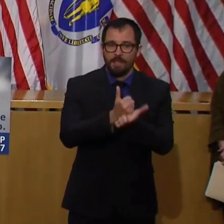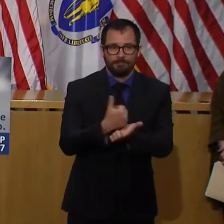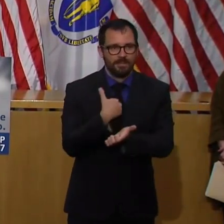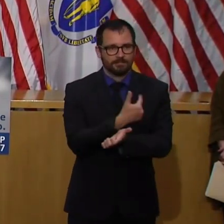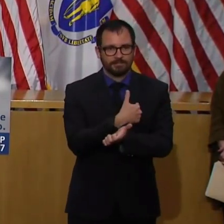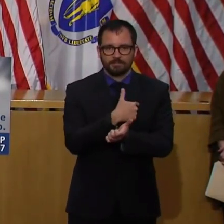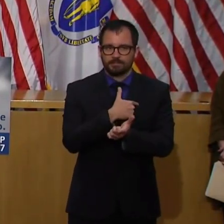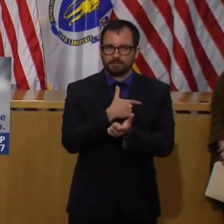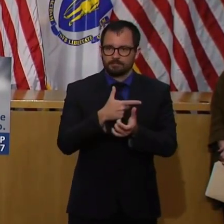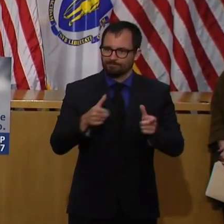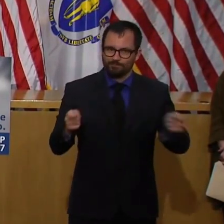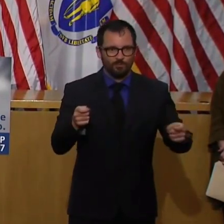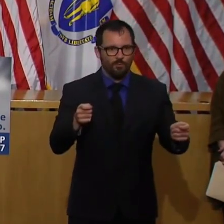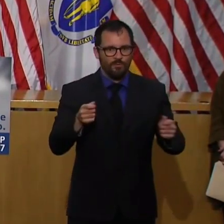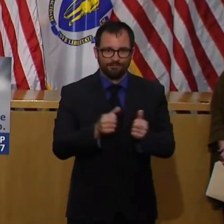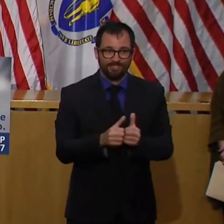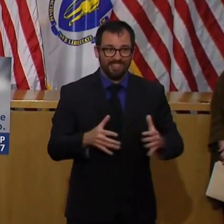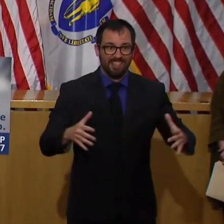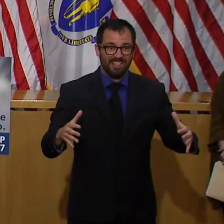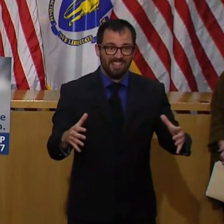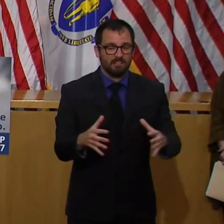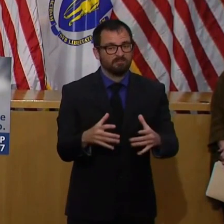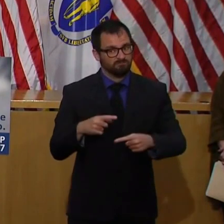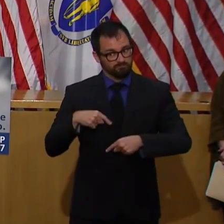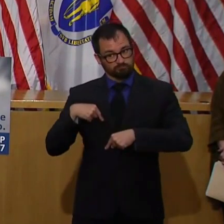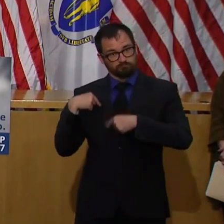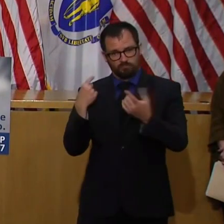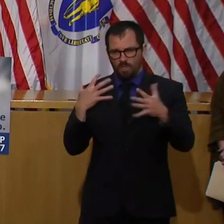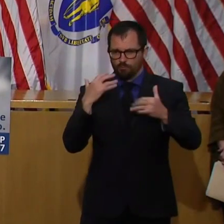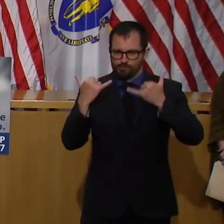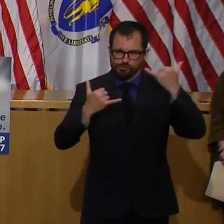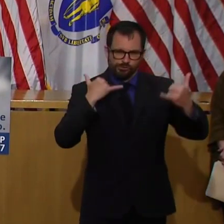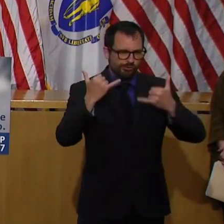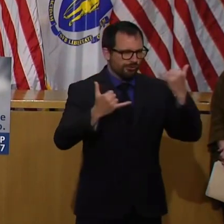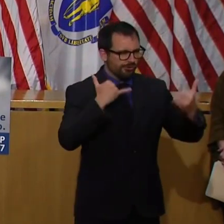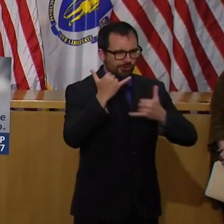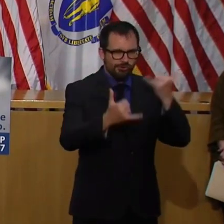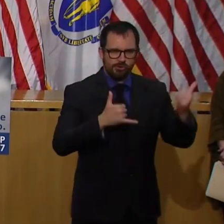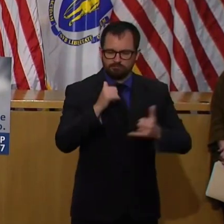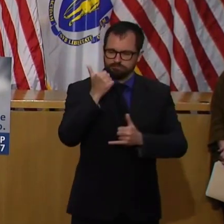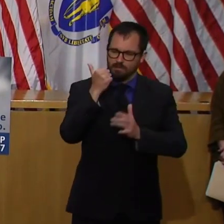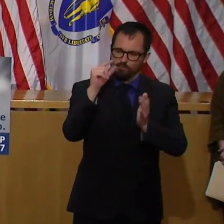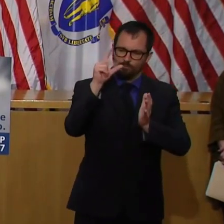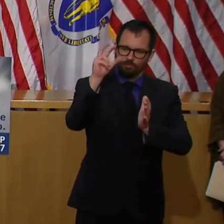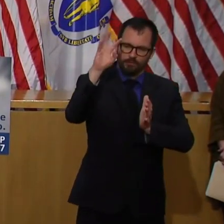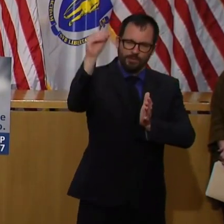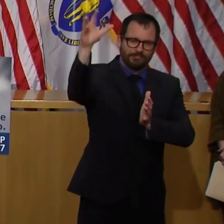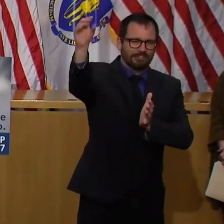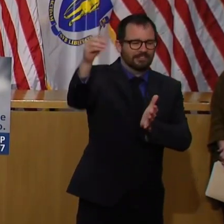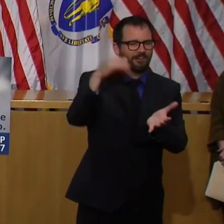FIGHT BACK AGAINST COVID-19. SO FAR, TENS OF THOUSANDS OF MASSACHUSETTS RESIDENTS HAVE PARTICIPATED IN CONTACT